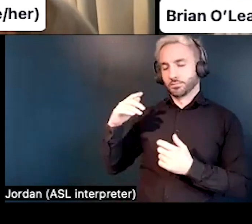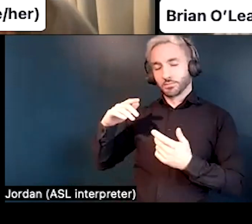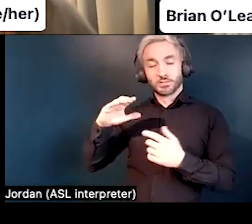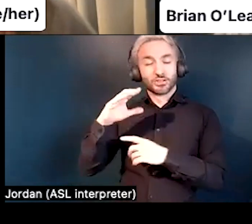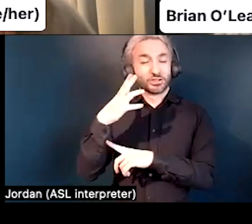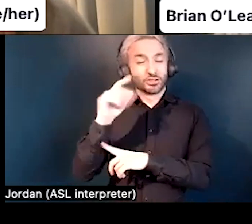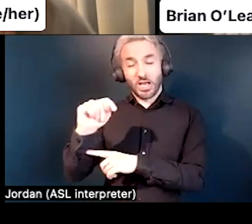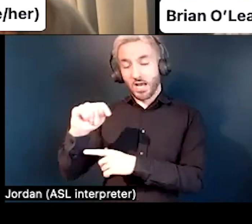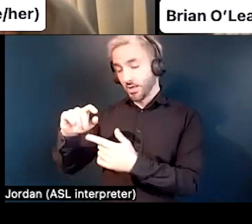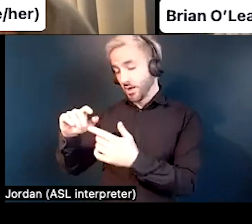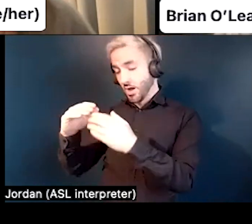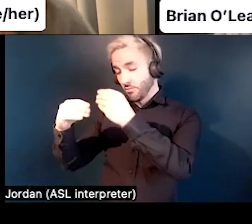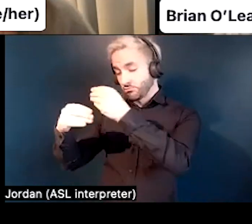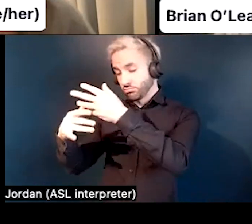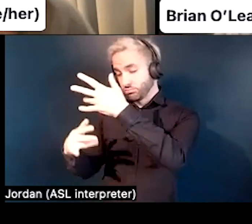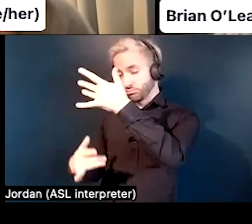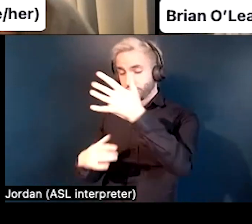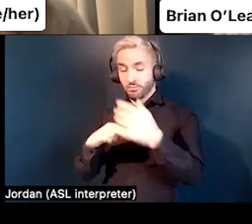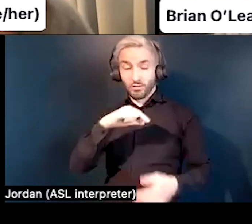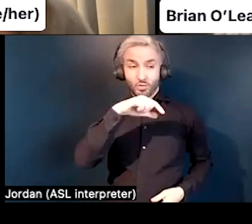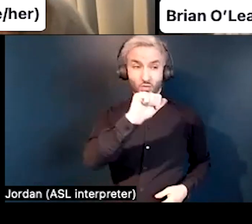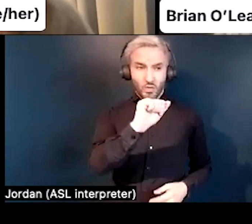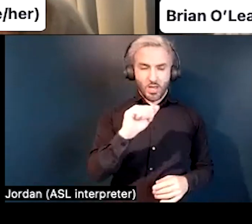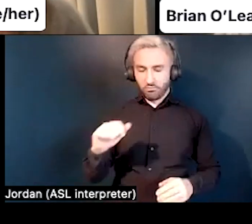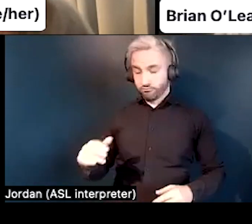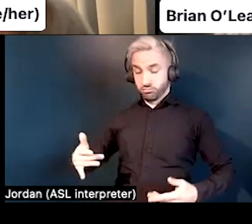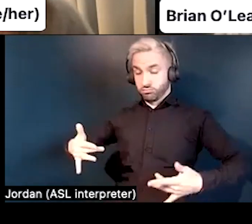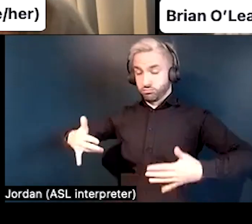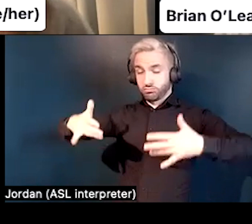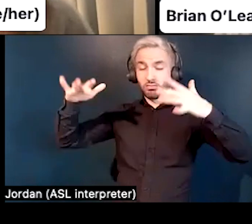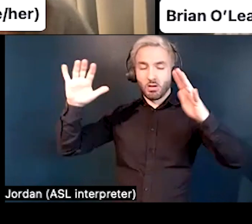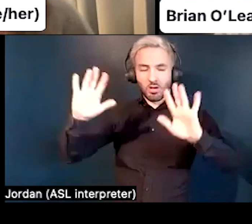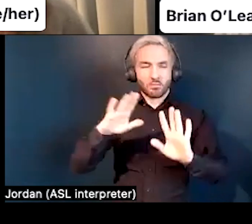we get that organised and as we encourage the audience to send some more questions,